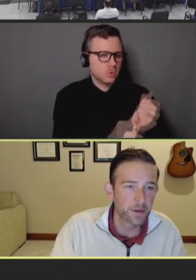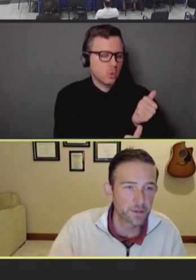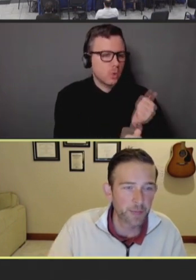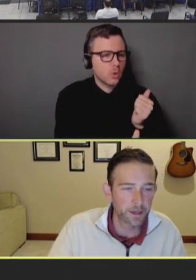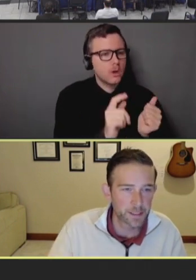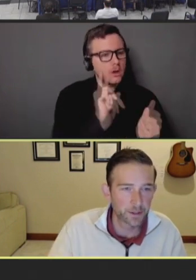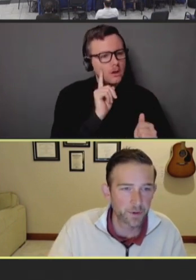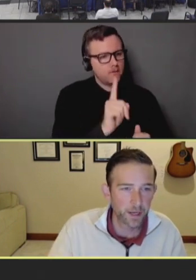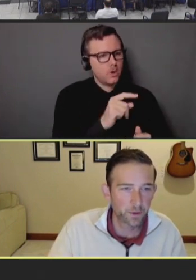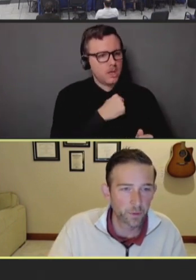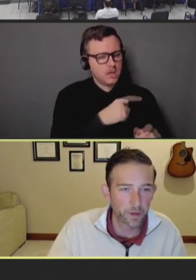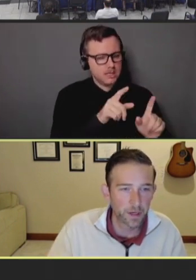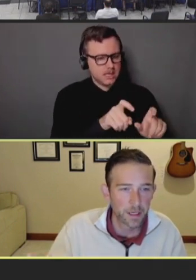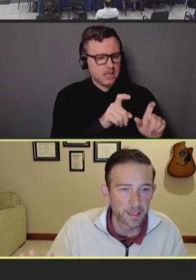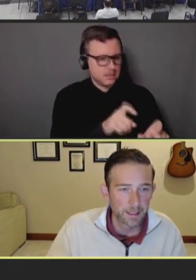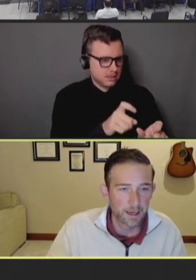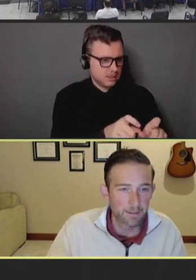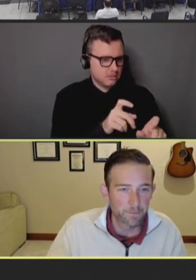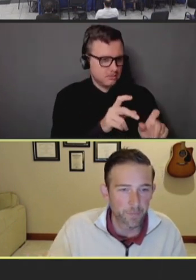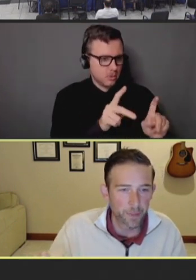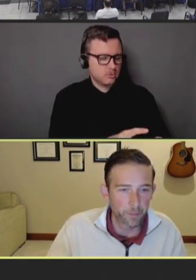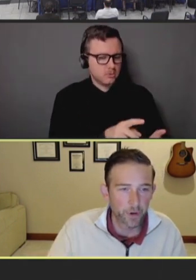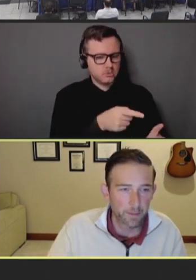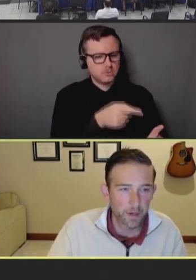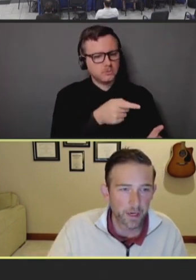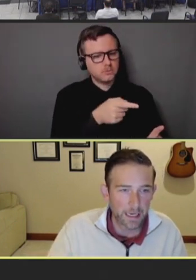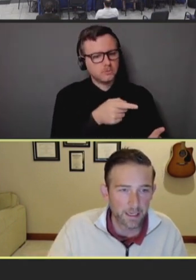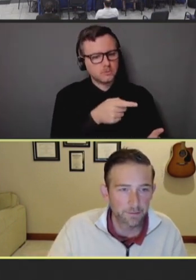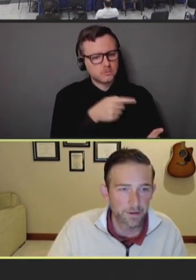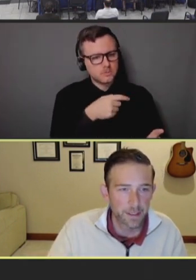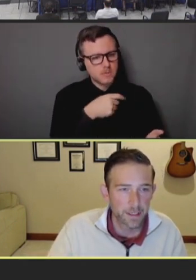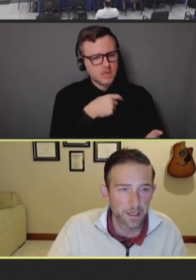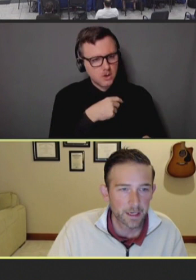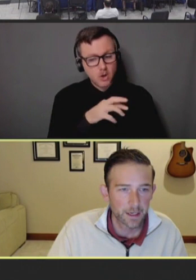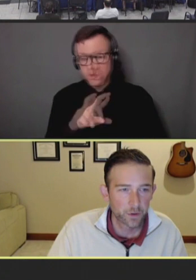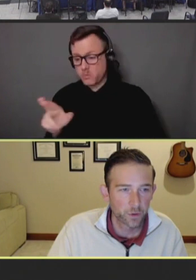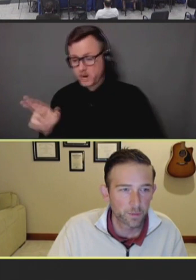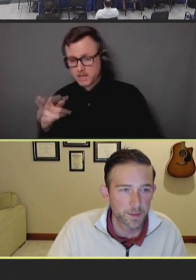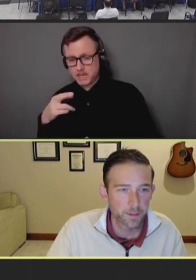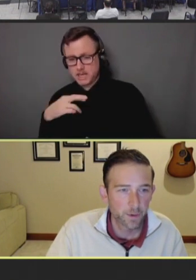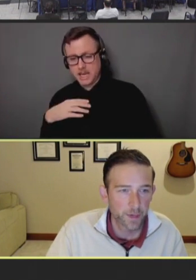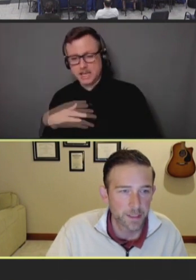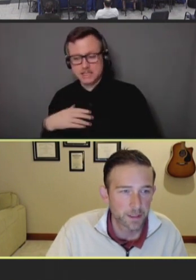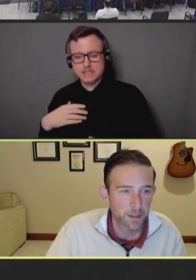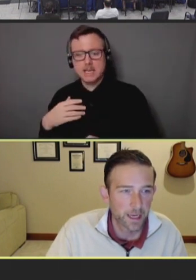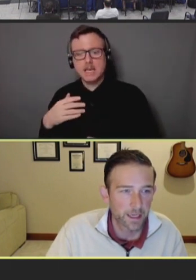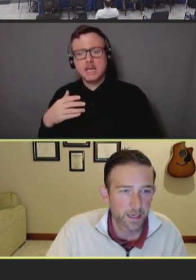The two panels in the right were the primary infant groups that we wanted to look at.